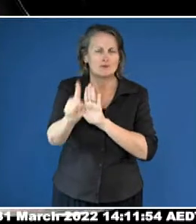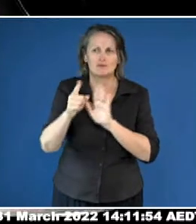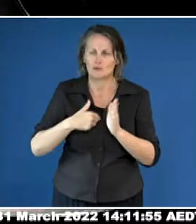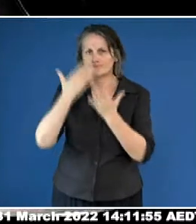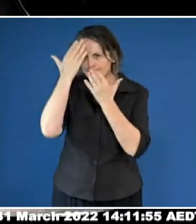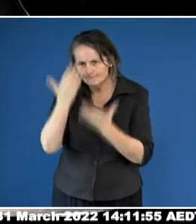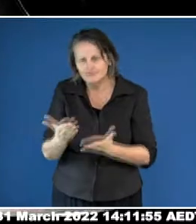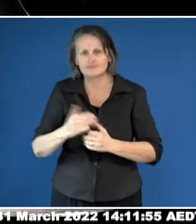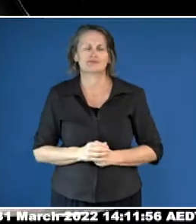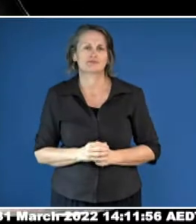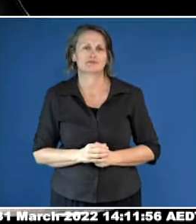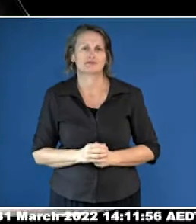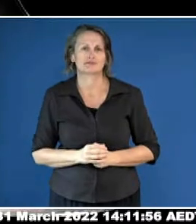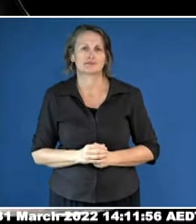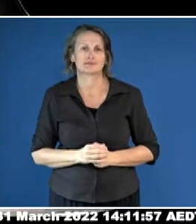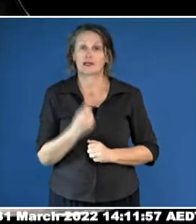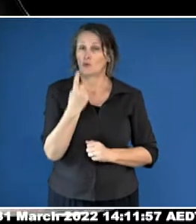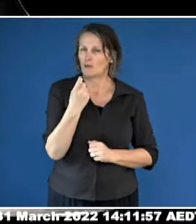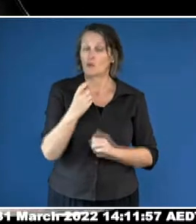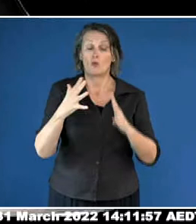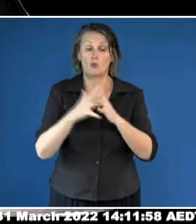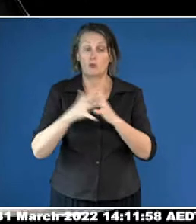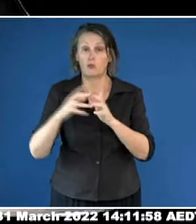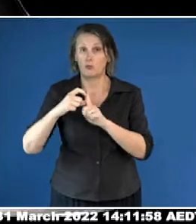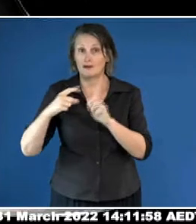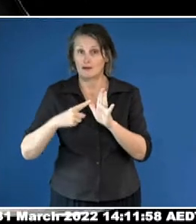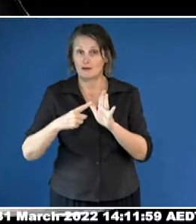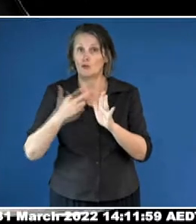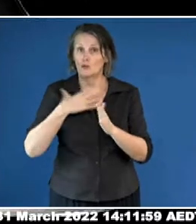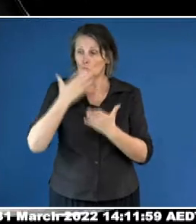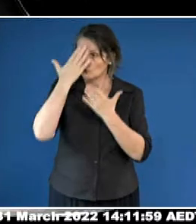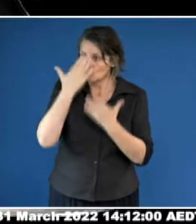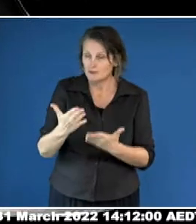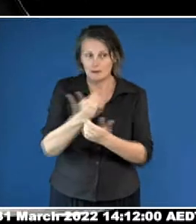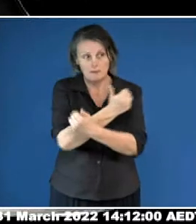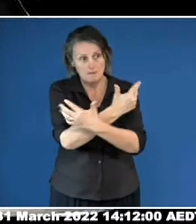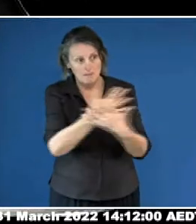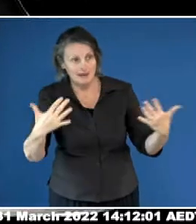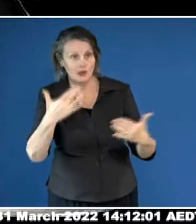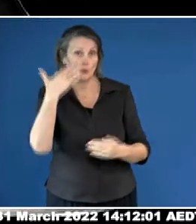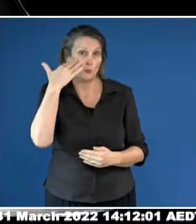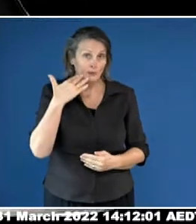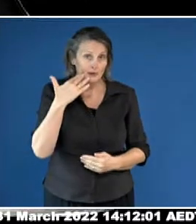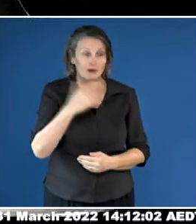Finally, WWDA extends our respect to the many women, girls, and gender diverse people